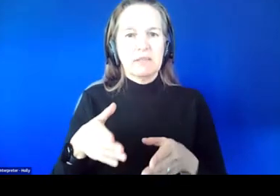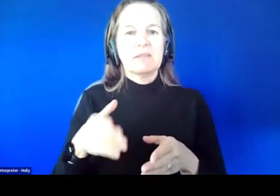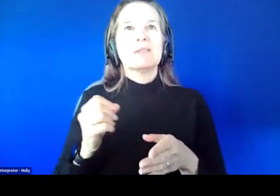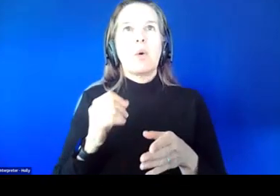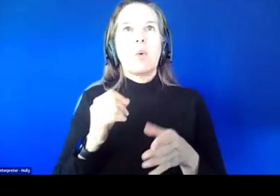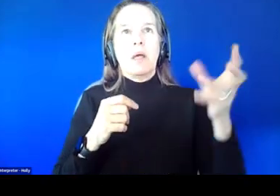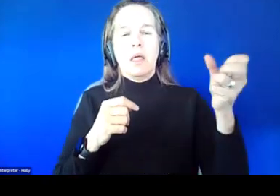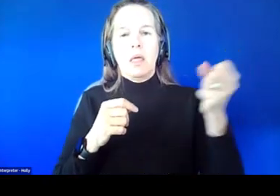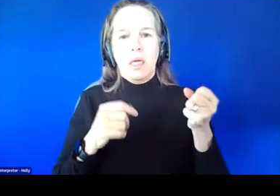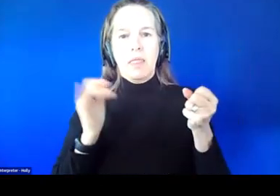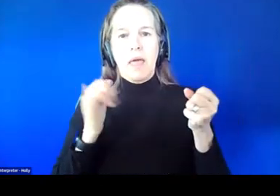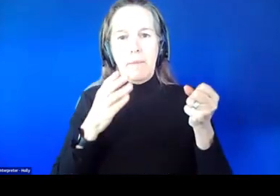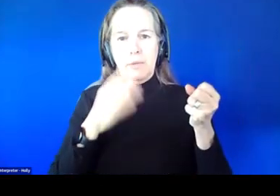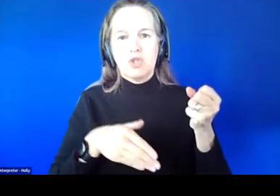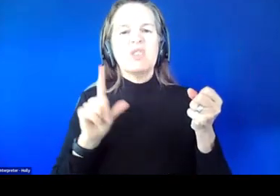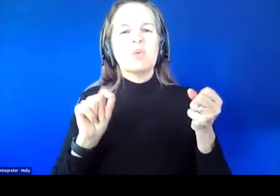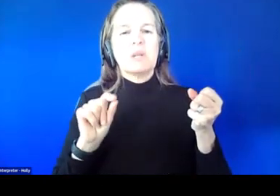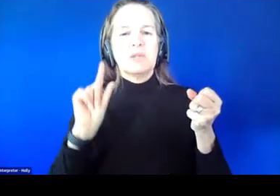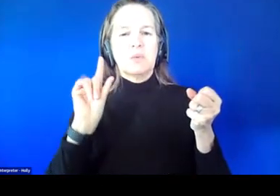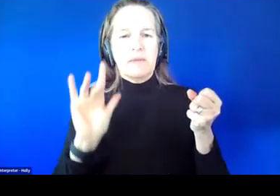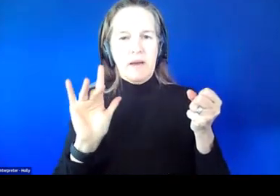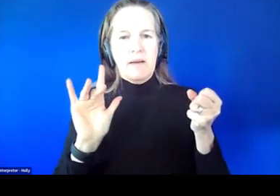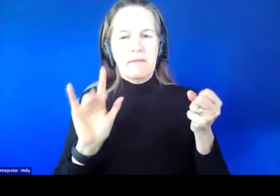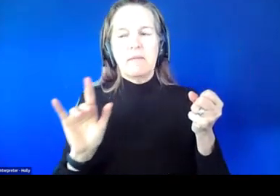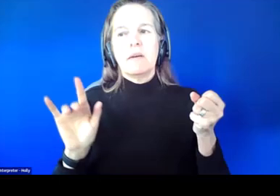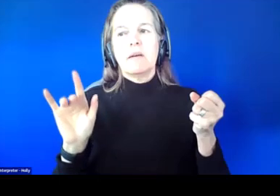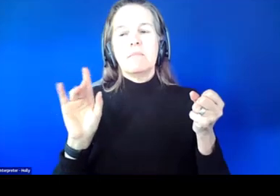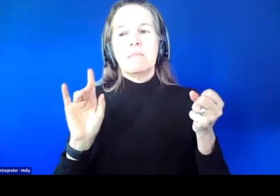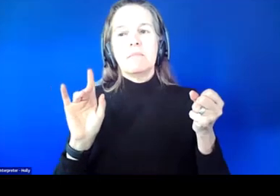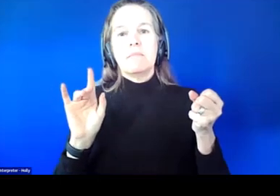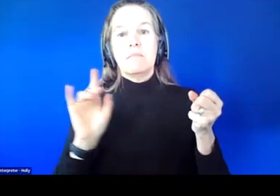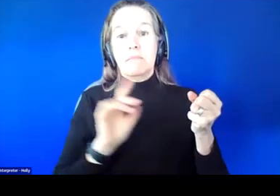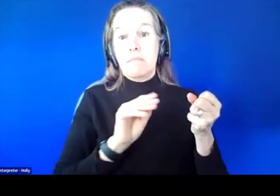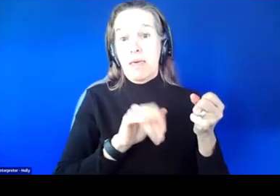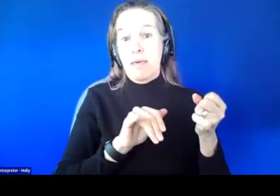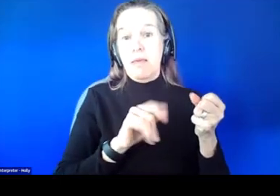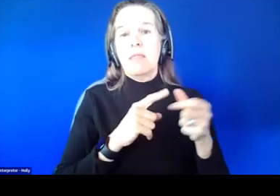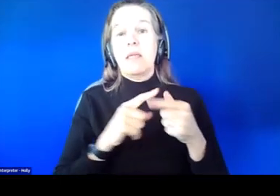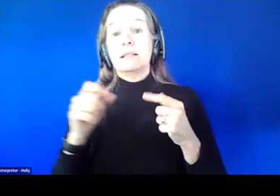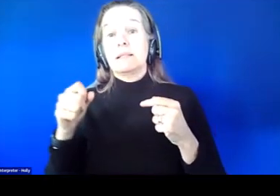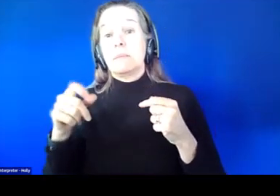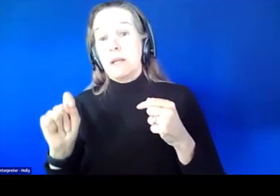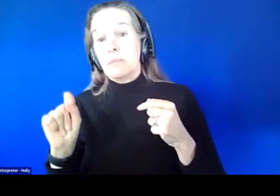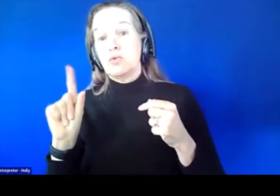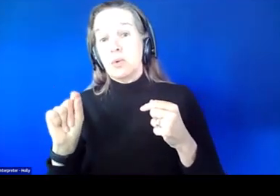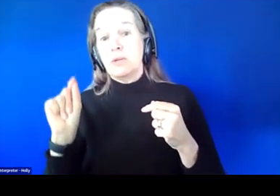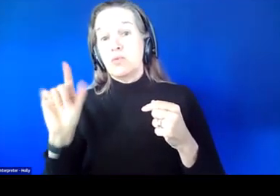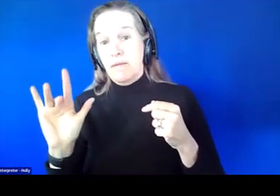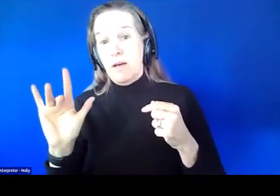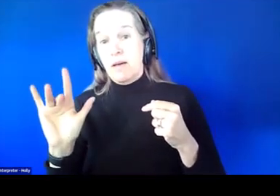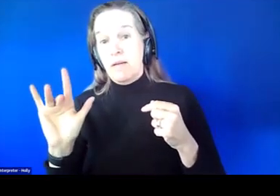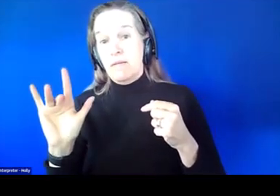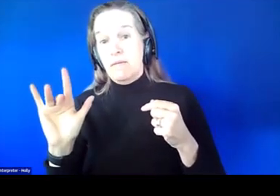May of 2025 and September of 2025, he was right, He was meeting weekly with